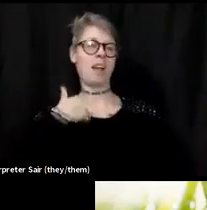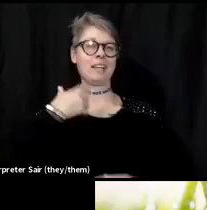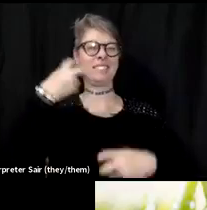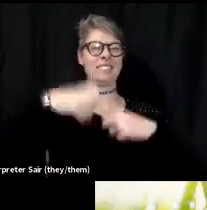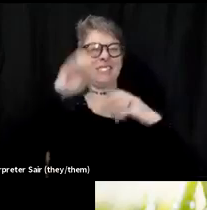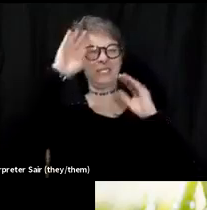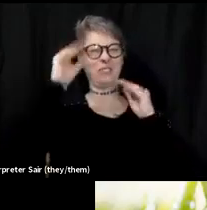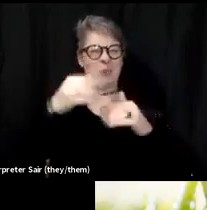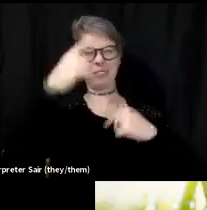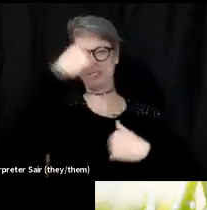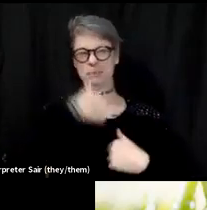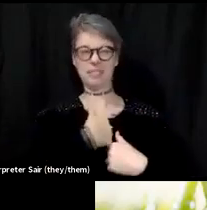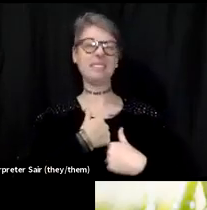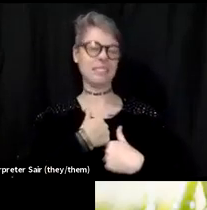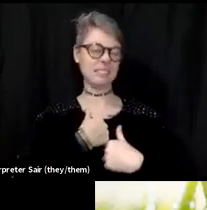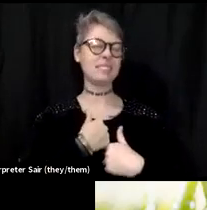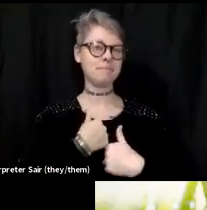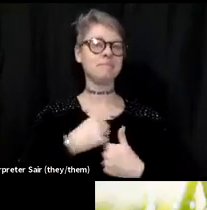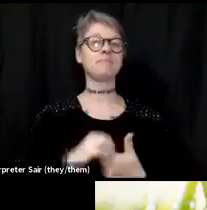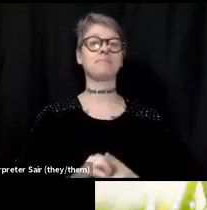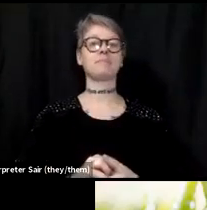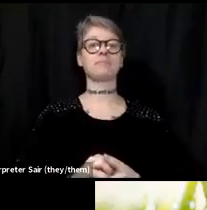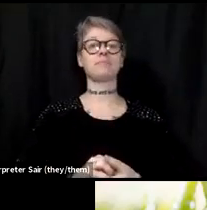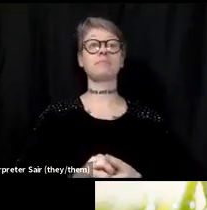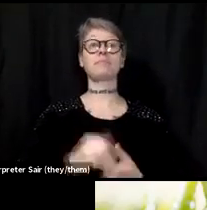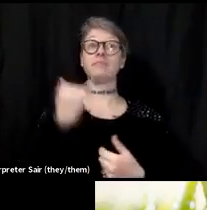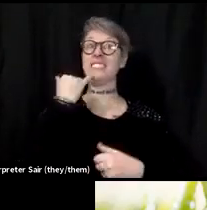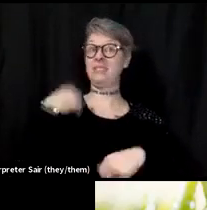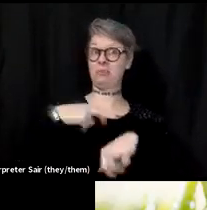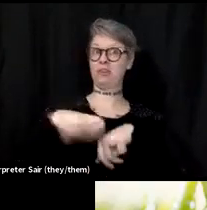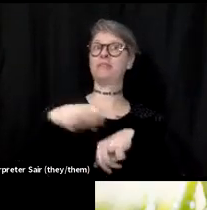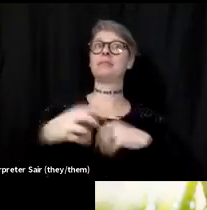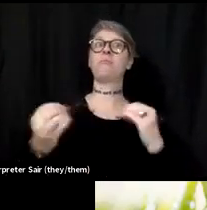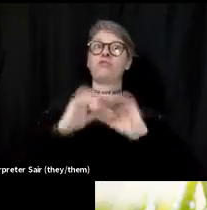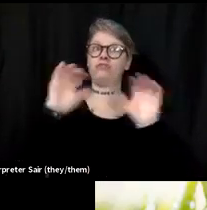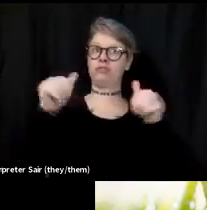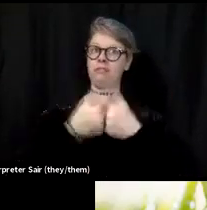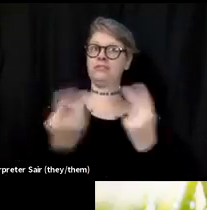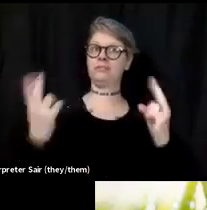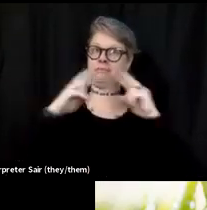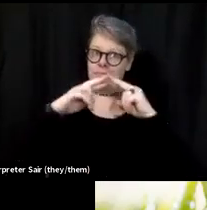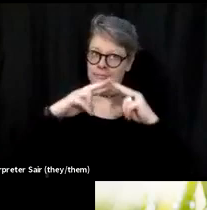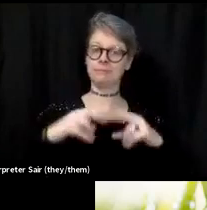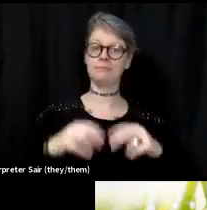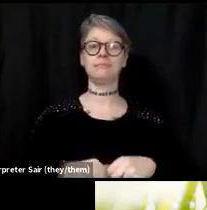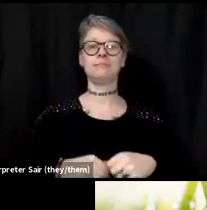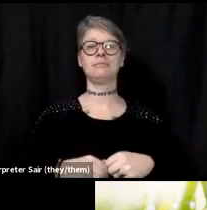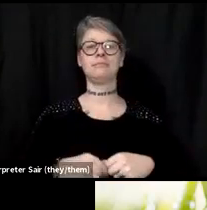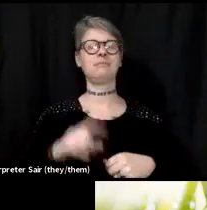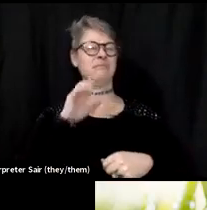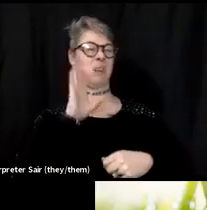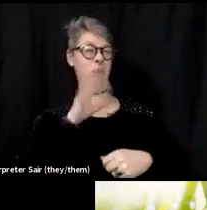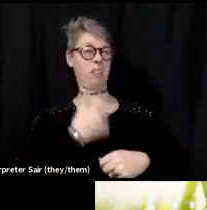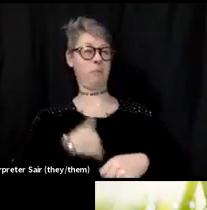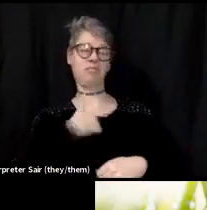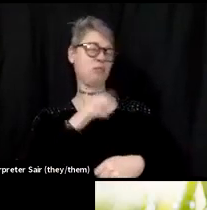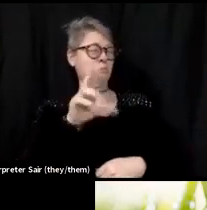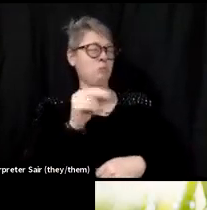off on tangents. It's hard to keep me focused and hard to keep me focused into one place sometimes. spell especially when I'm nervous and especially when I'm nervous and.